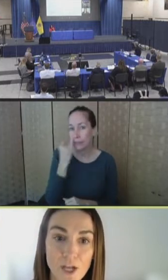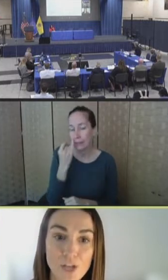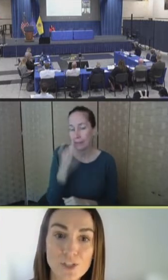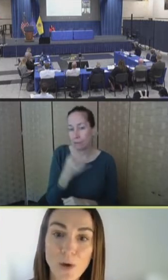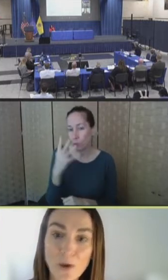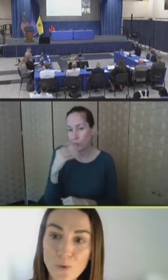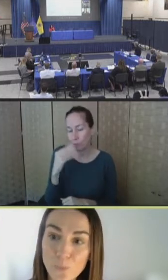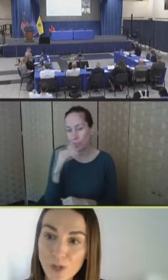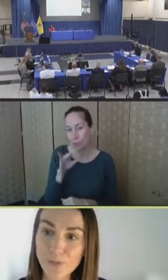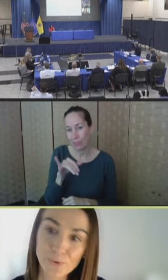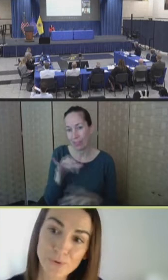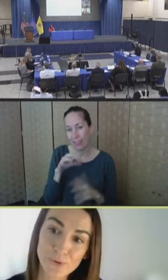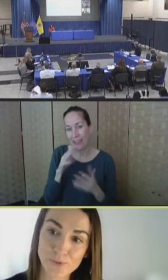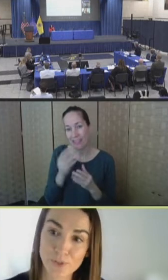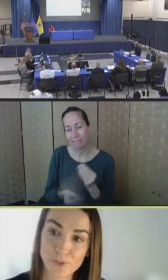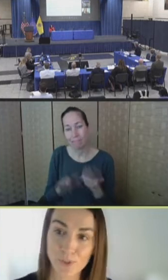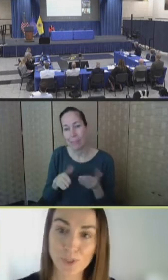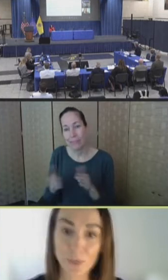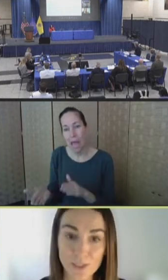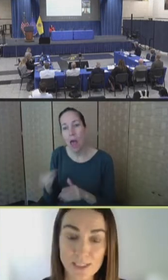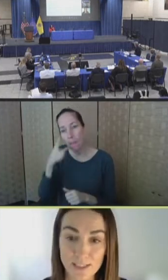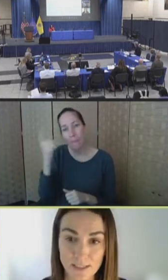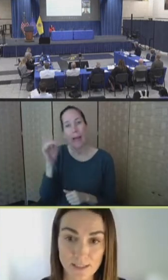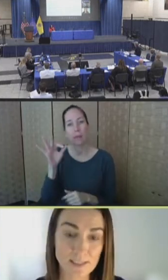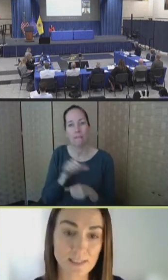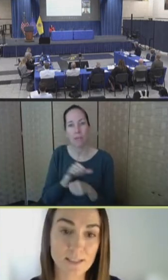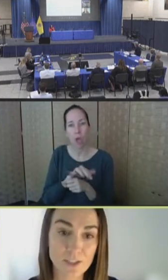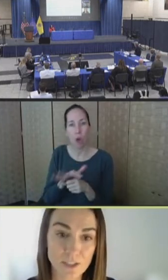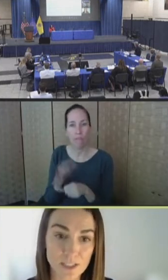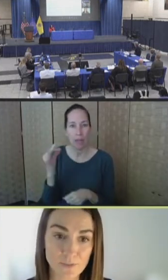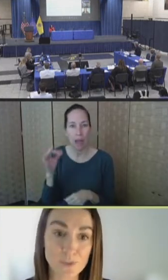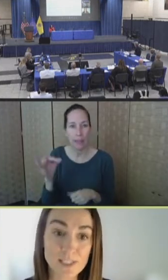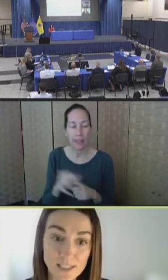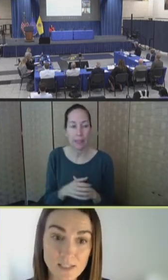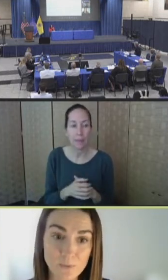So, I'll walk you through these results really quickly to give you a sense of what